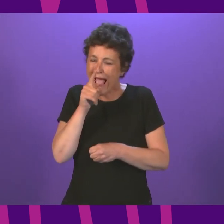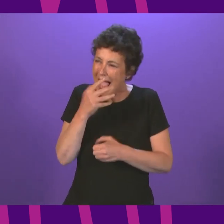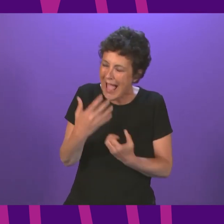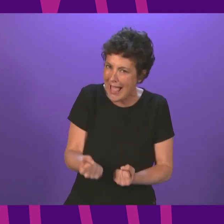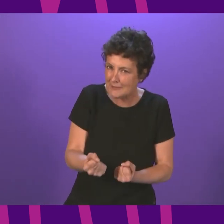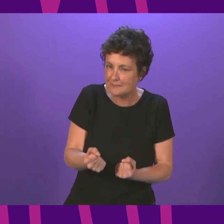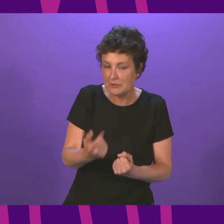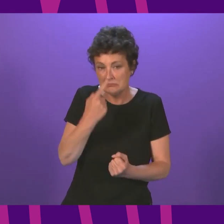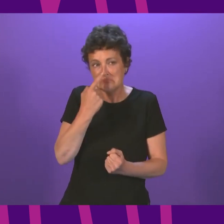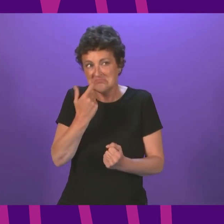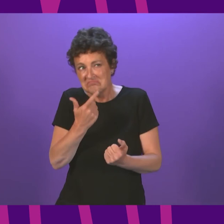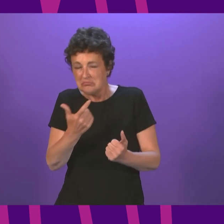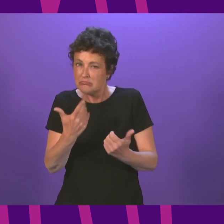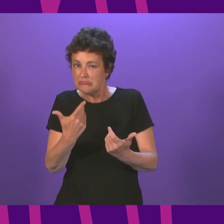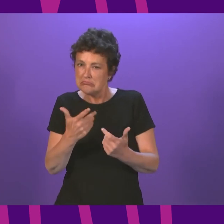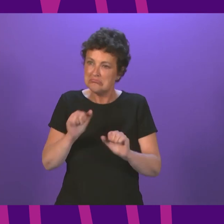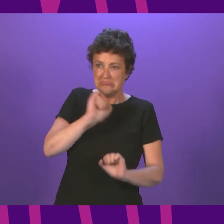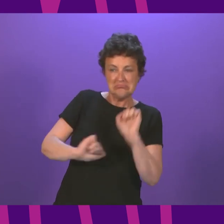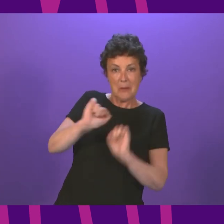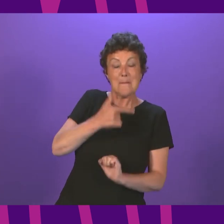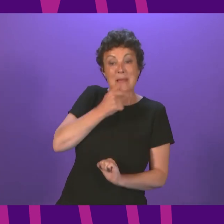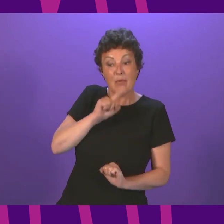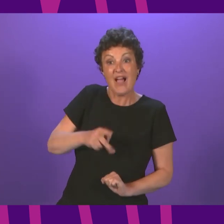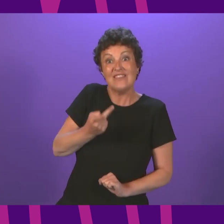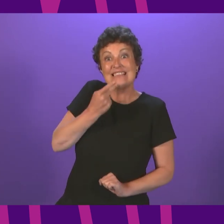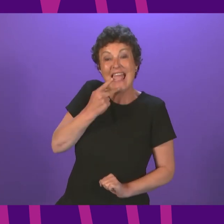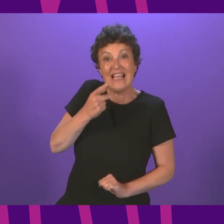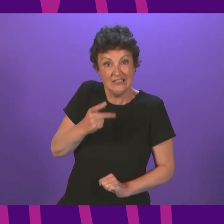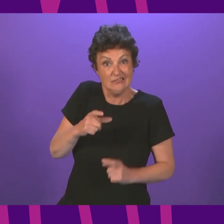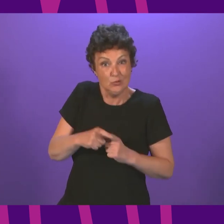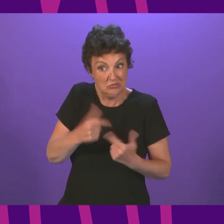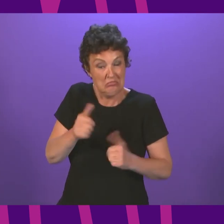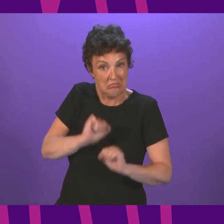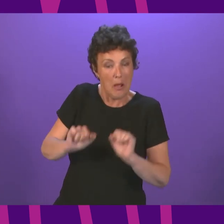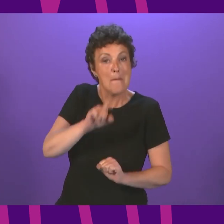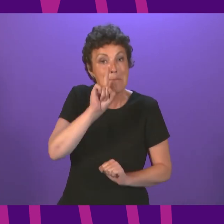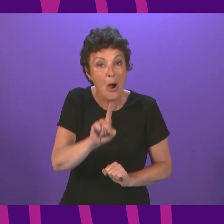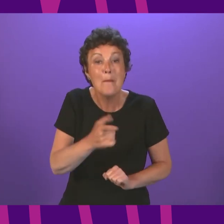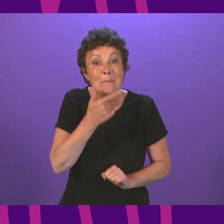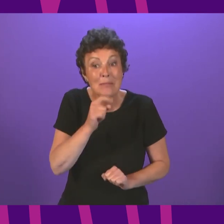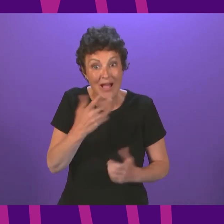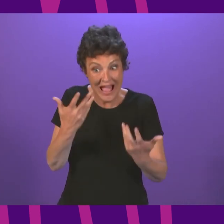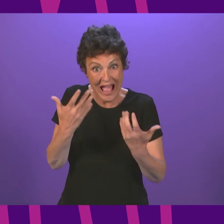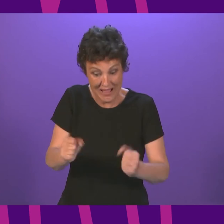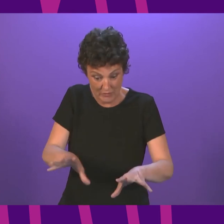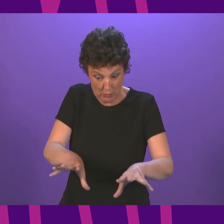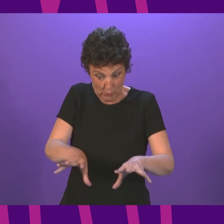the travel and tourism sector demonstrate outside Parliament, and soft play businesses and their staff were also forced to protest outside Parliament recently.